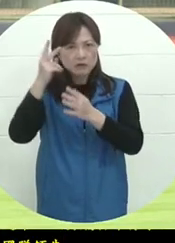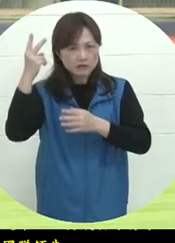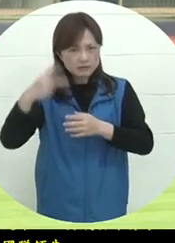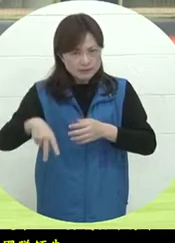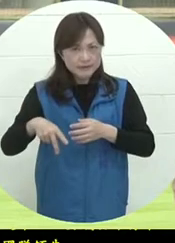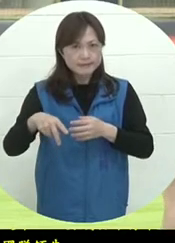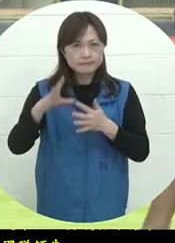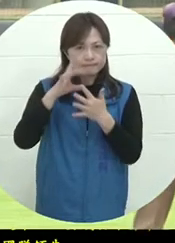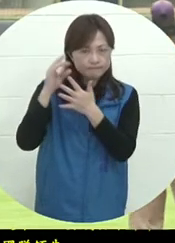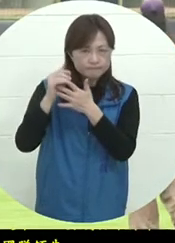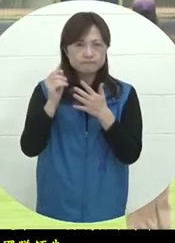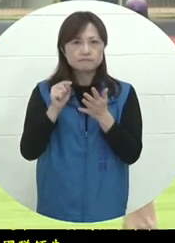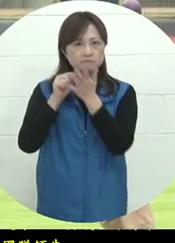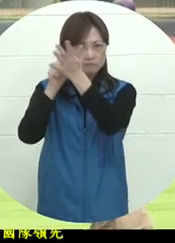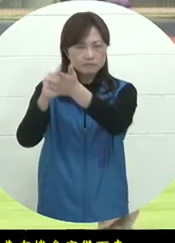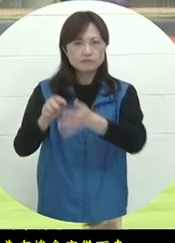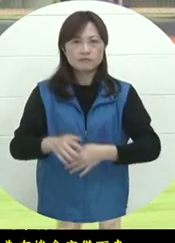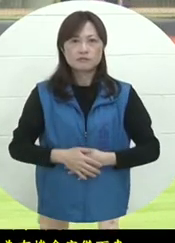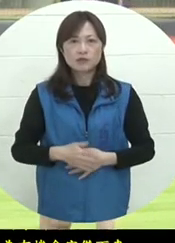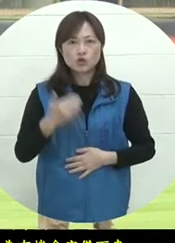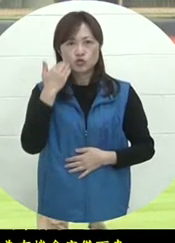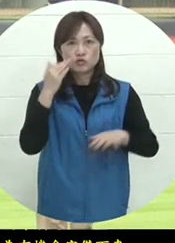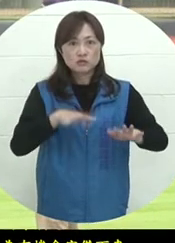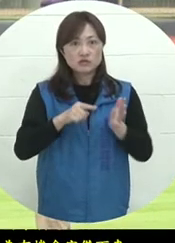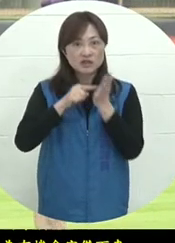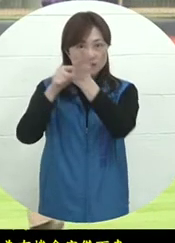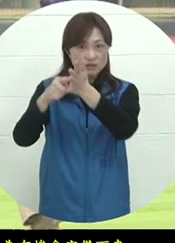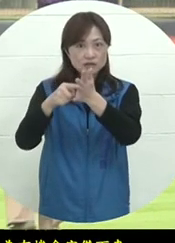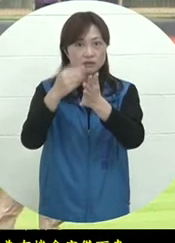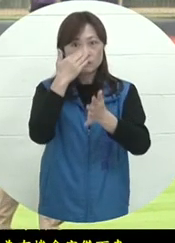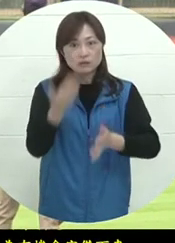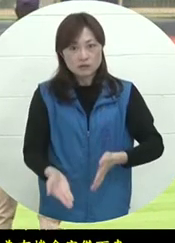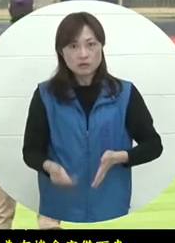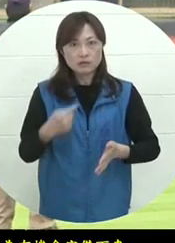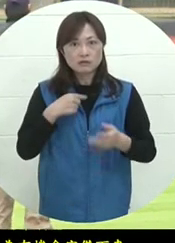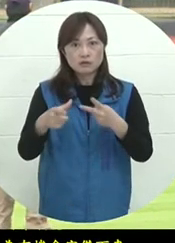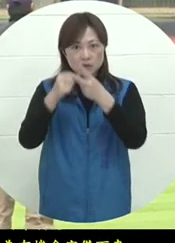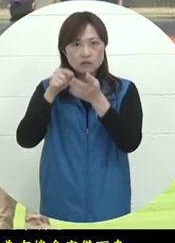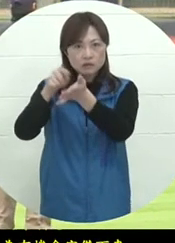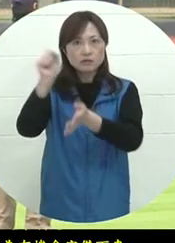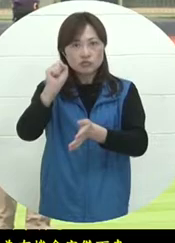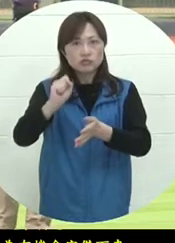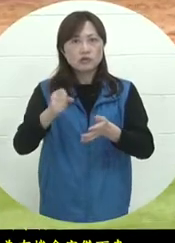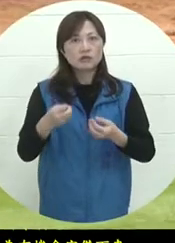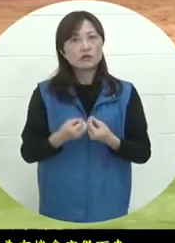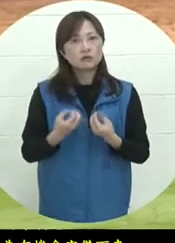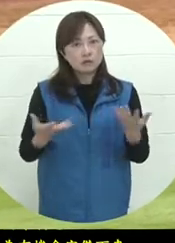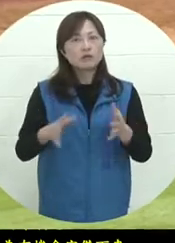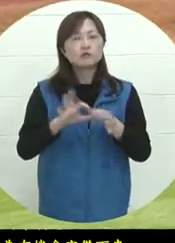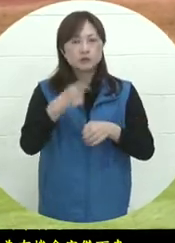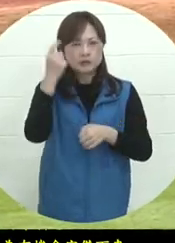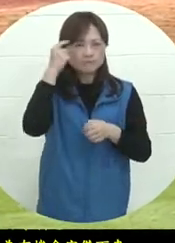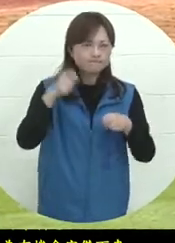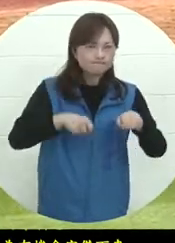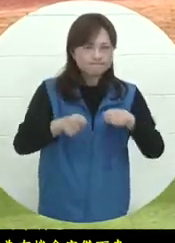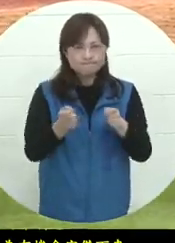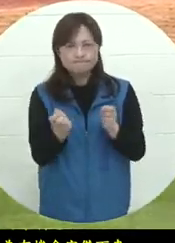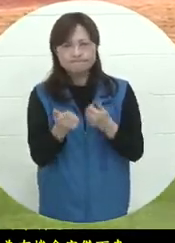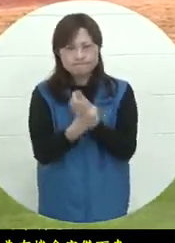at this time , the second chance to go public will be a bit uneconomical. Maybe it’s because of this consideration that the final It was decided that there was no need to challenge.